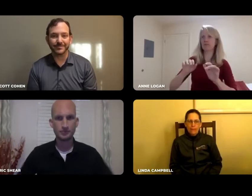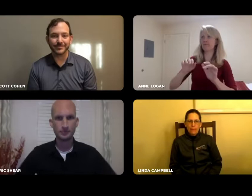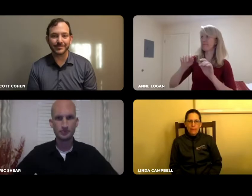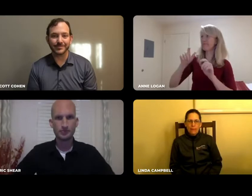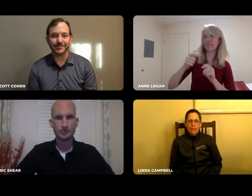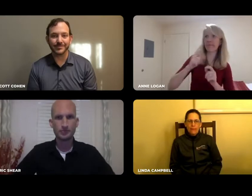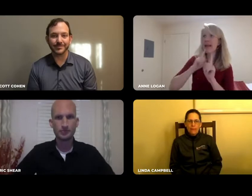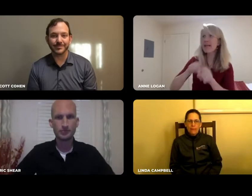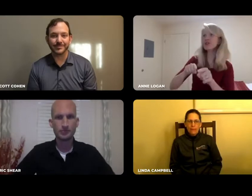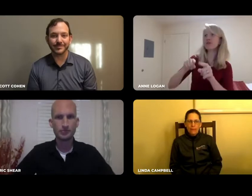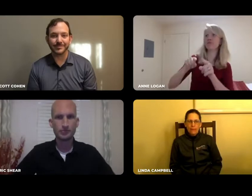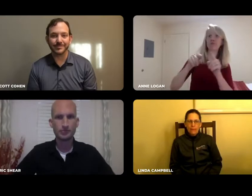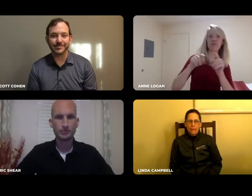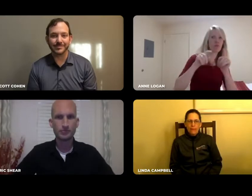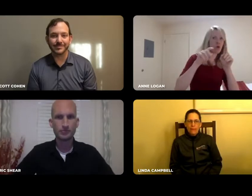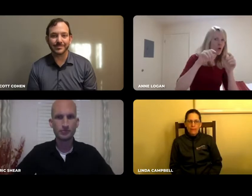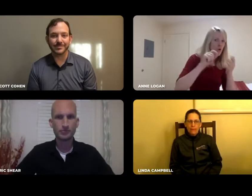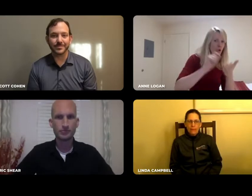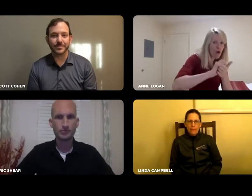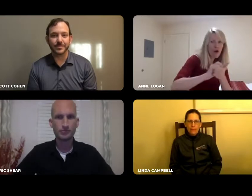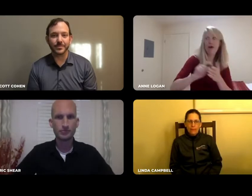Going back and forth writing and answering questions